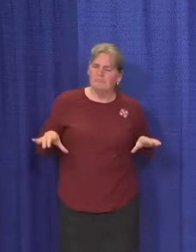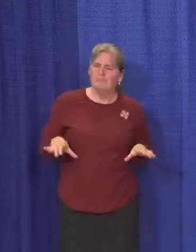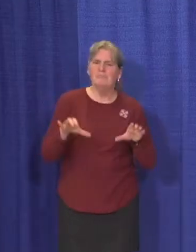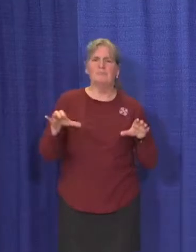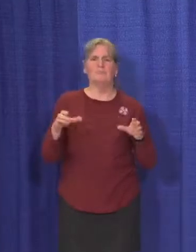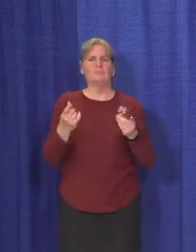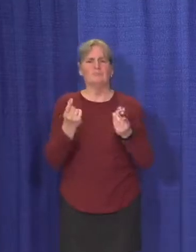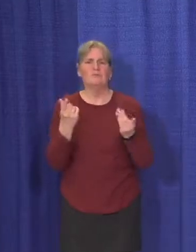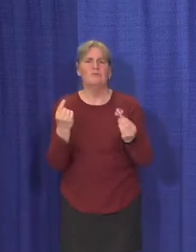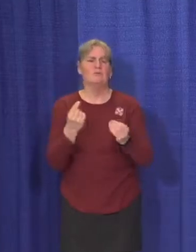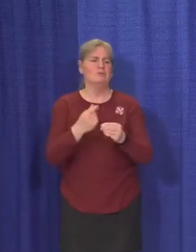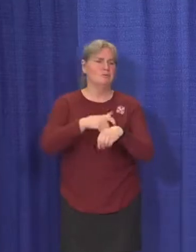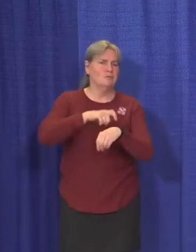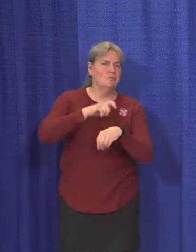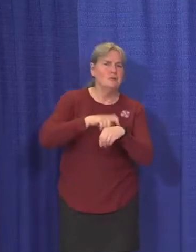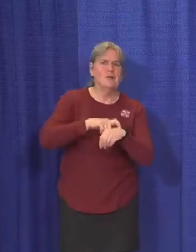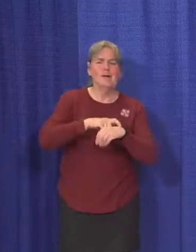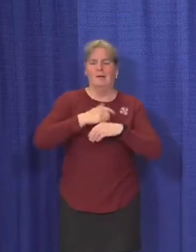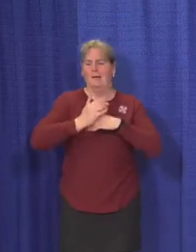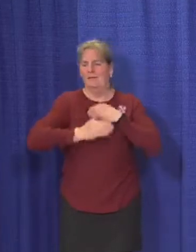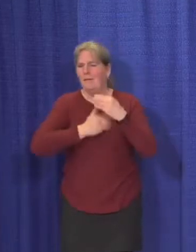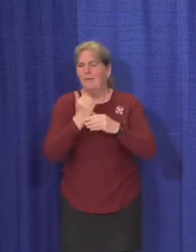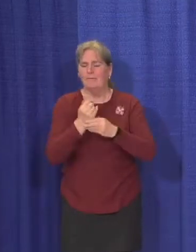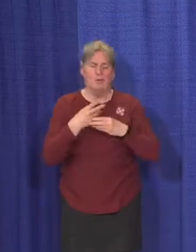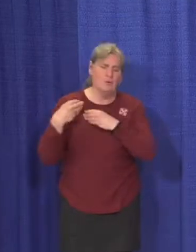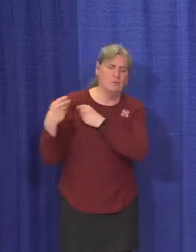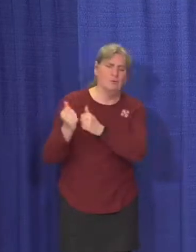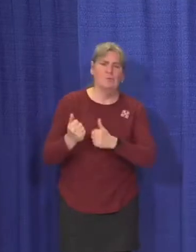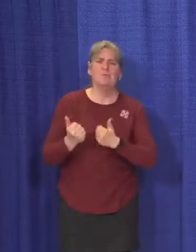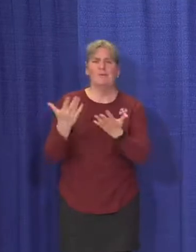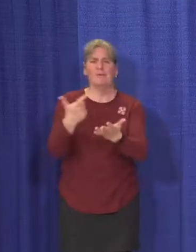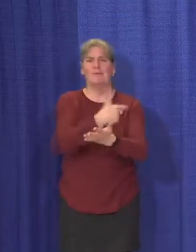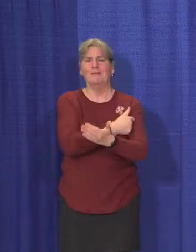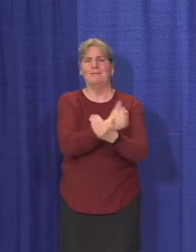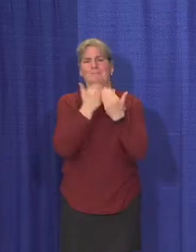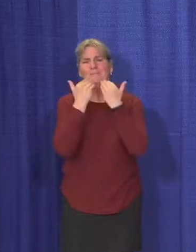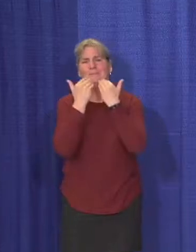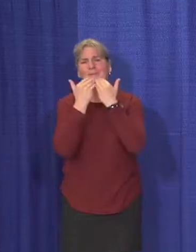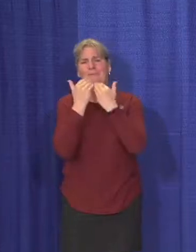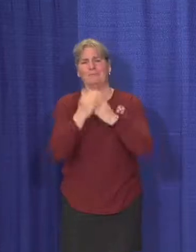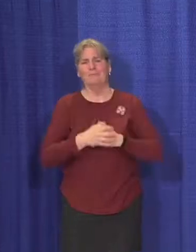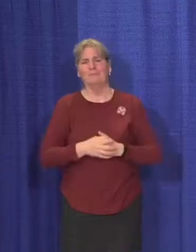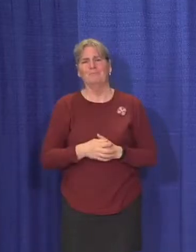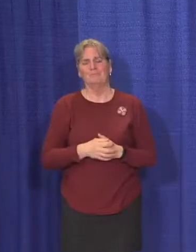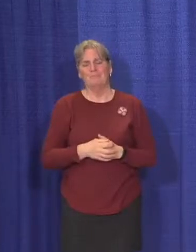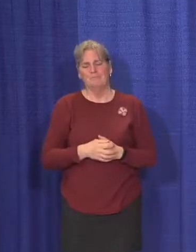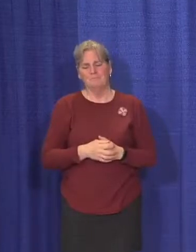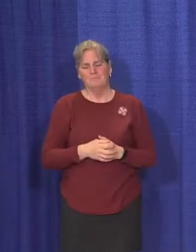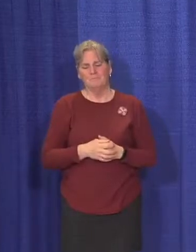selflessly investing so much of your time and energy to ensure this is a smooth vaccination